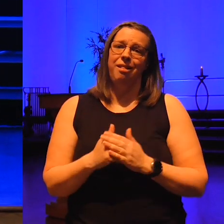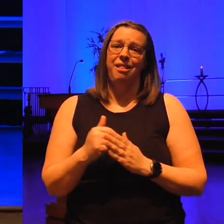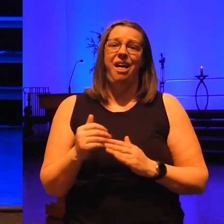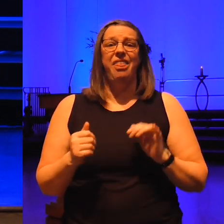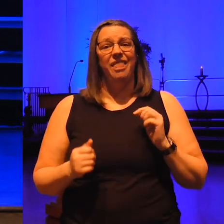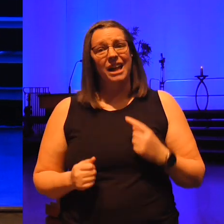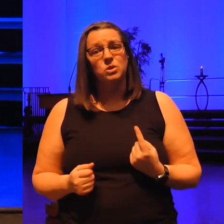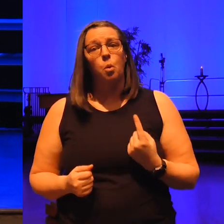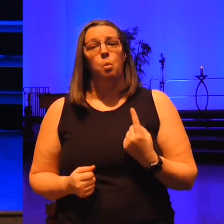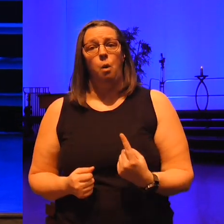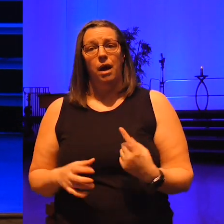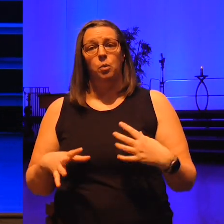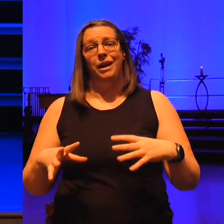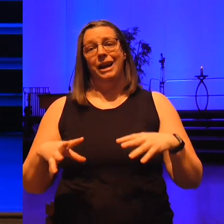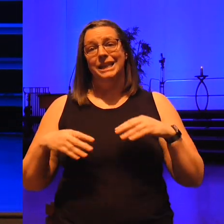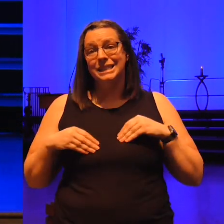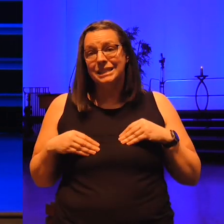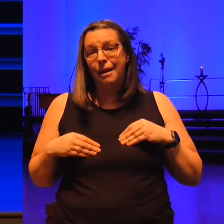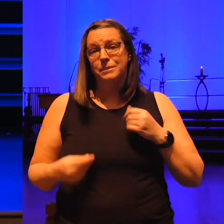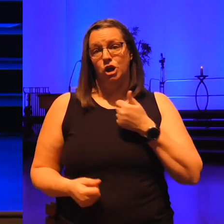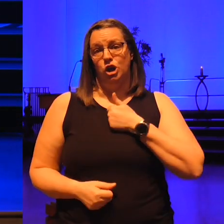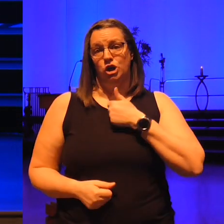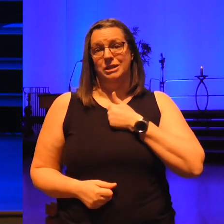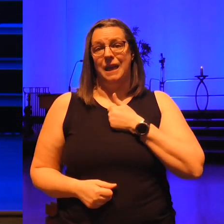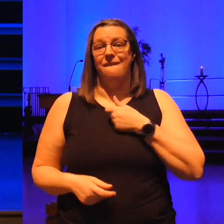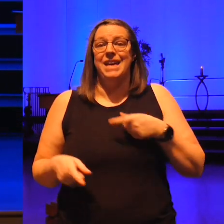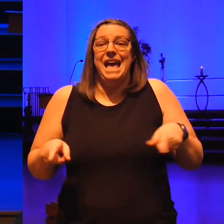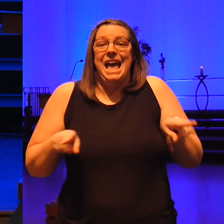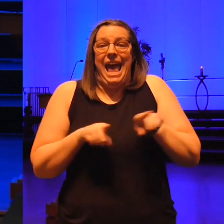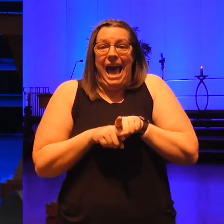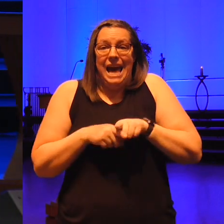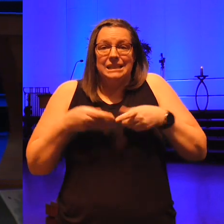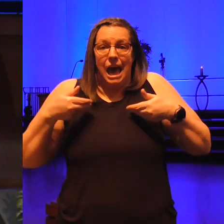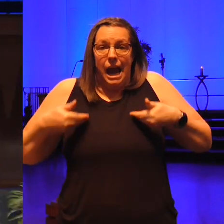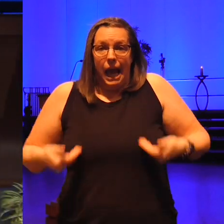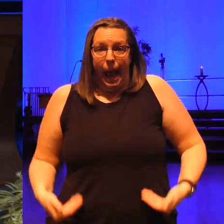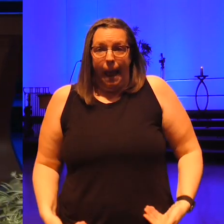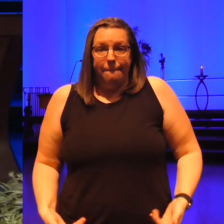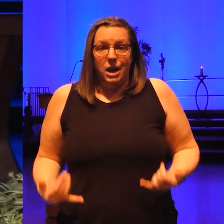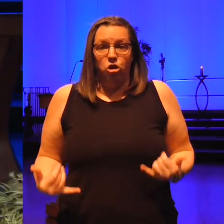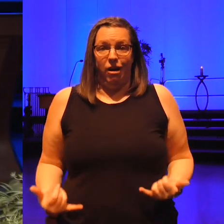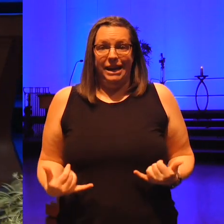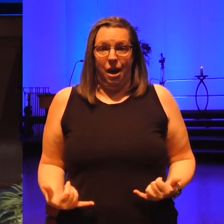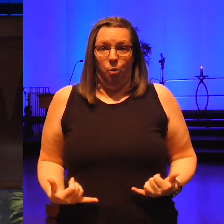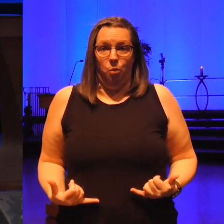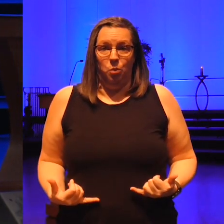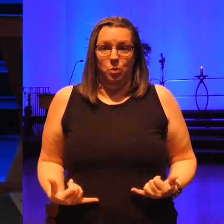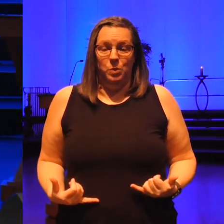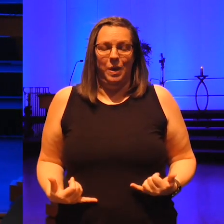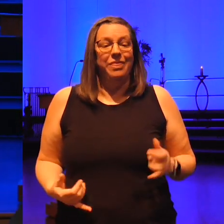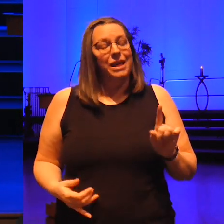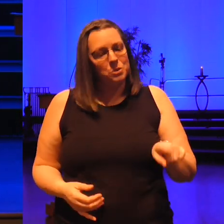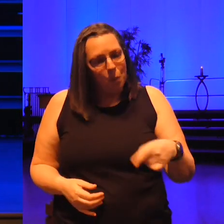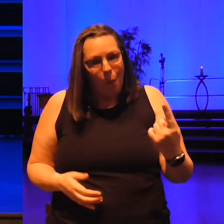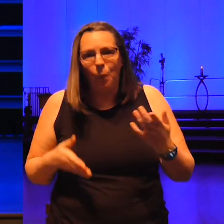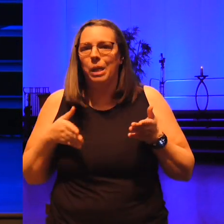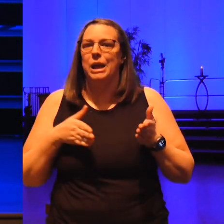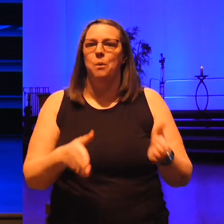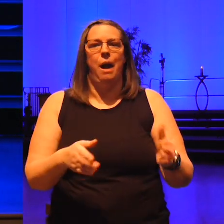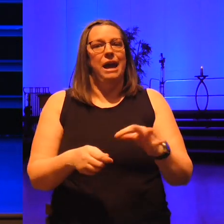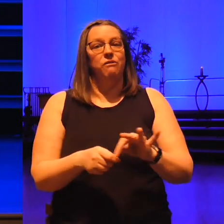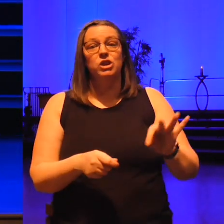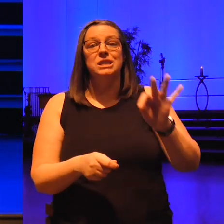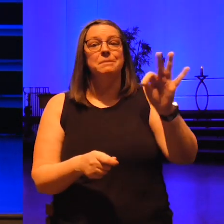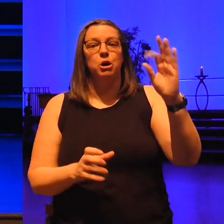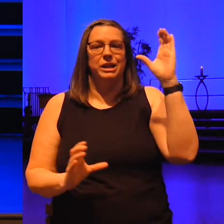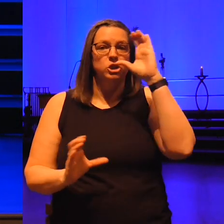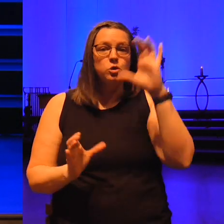accept yourself as you are that is the only way to allow the spirit to find you and reveal itself